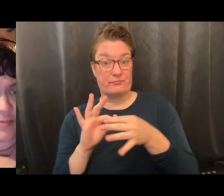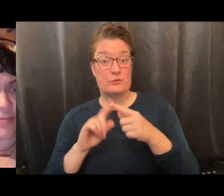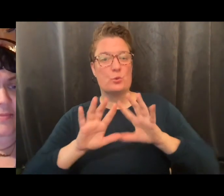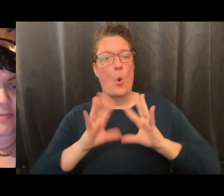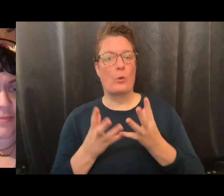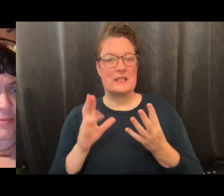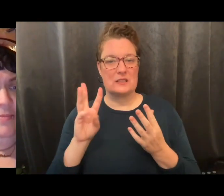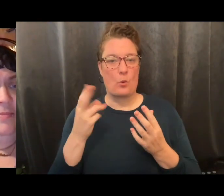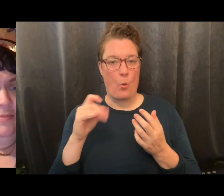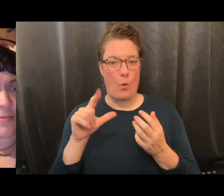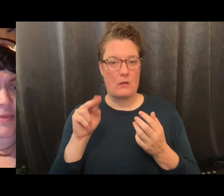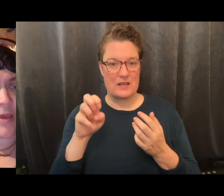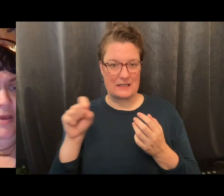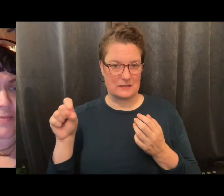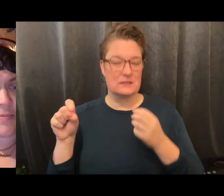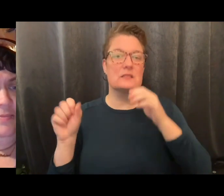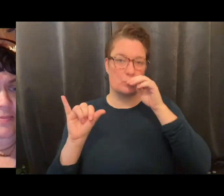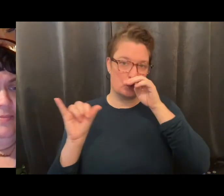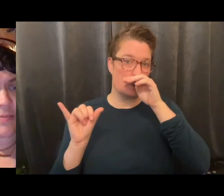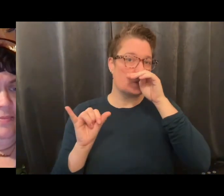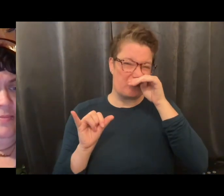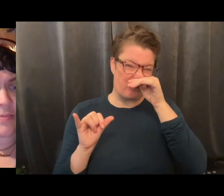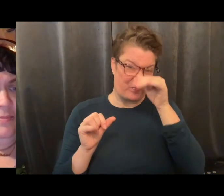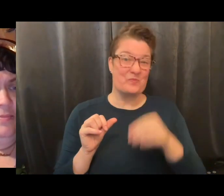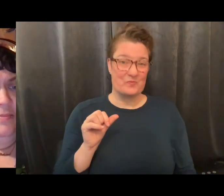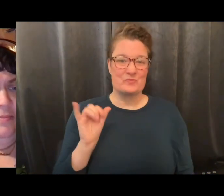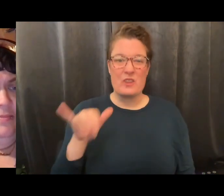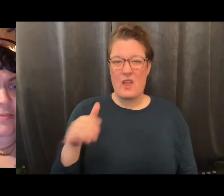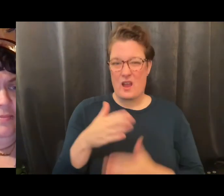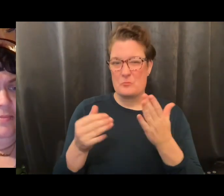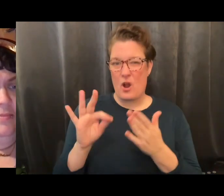Um, and that's part of what, that's what Melissa was referring to. Nomy: Yeah.